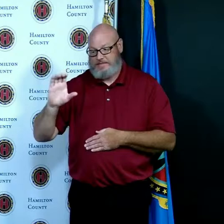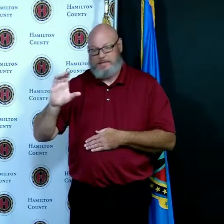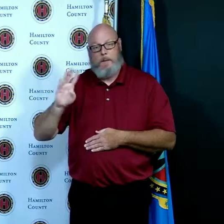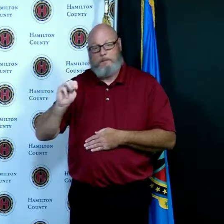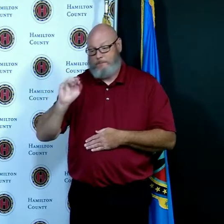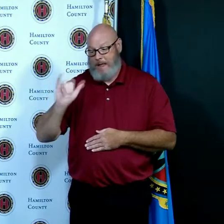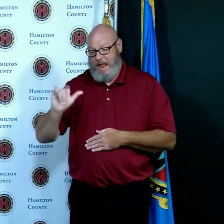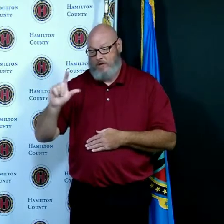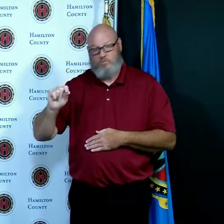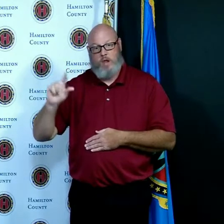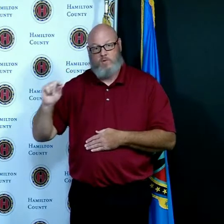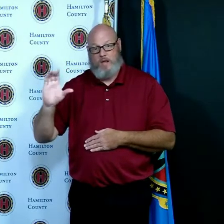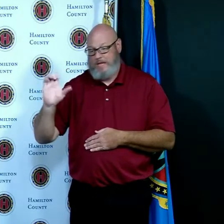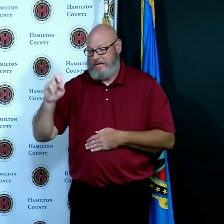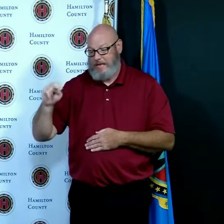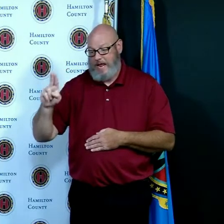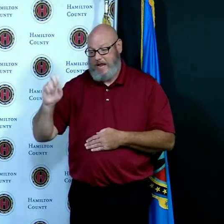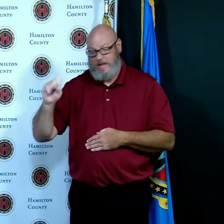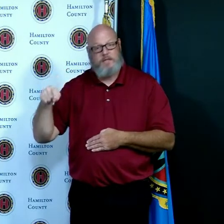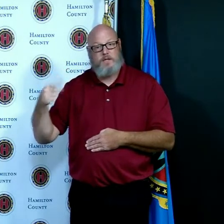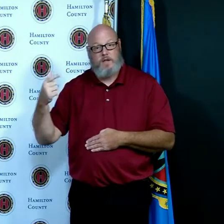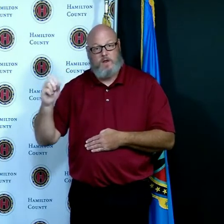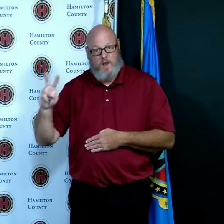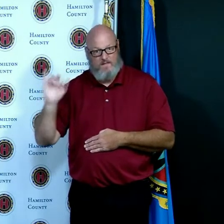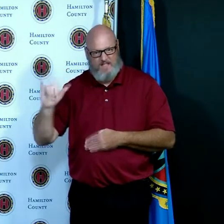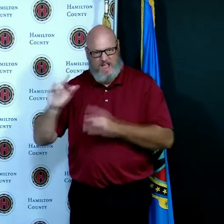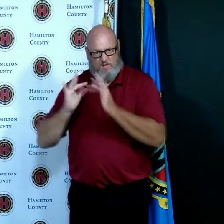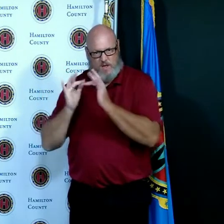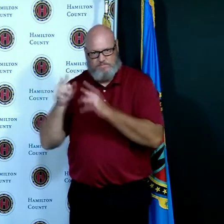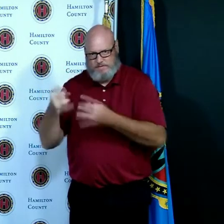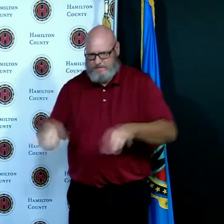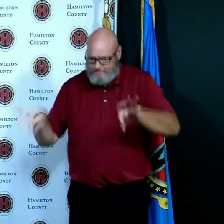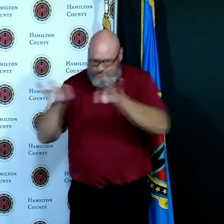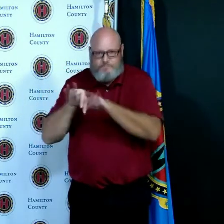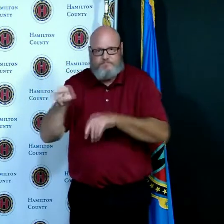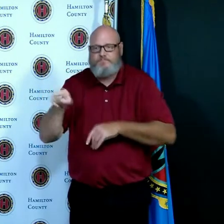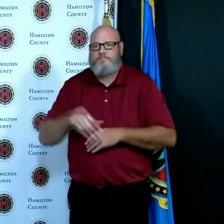every adult and child in this community counting or counted so there will be